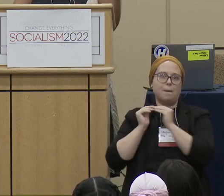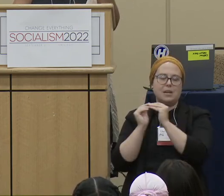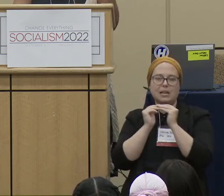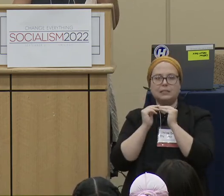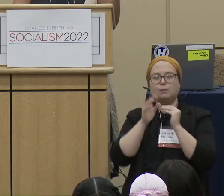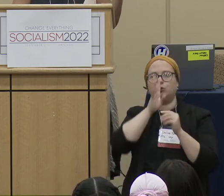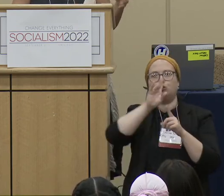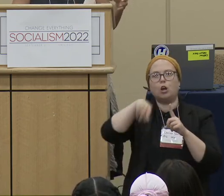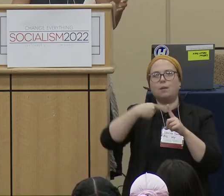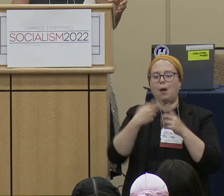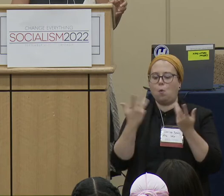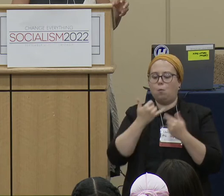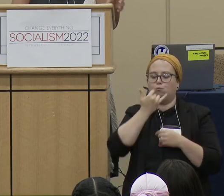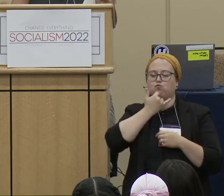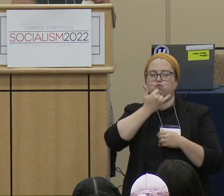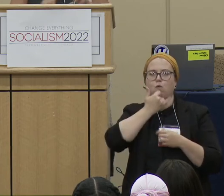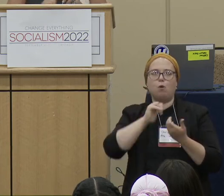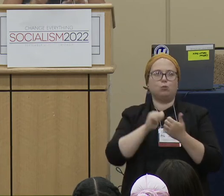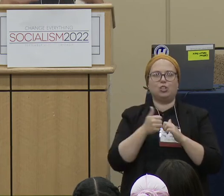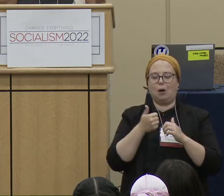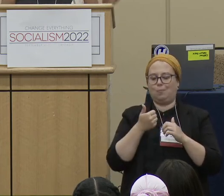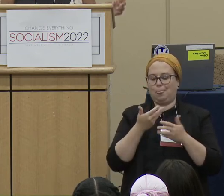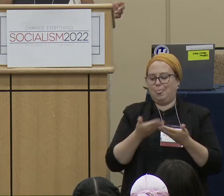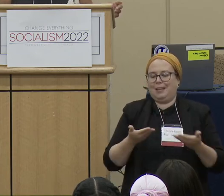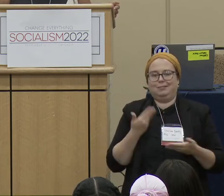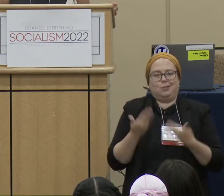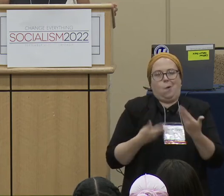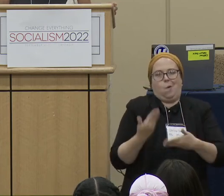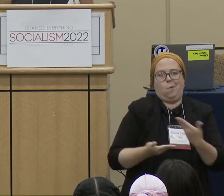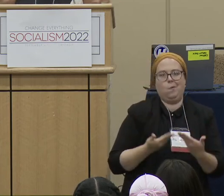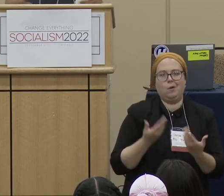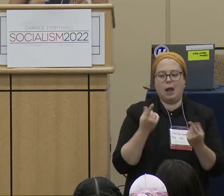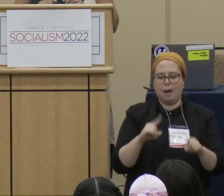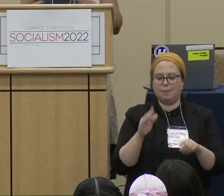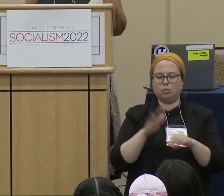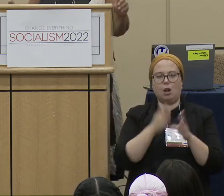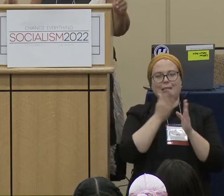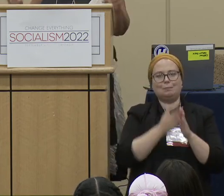claimed the language of feminism , radical feminism, to even talk about what was wrong with that. It was just how